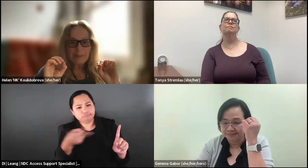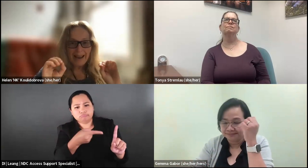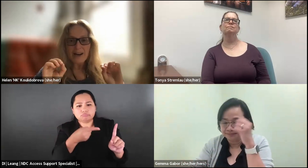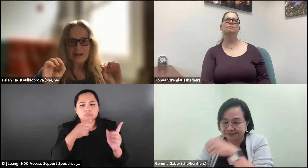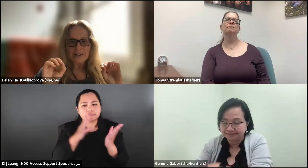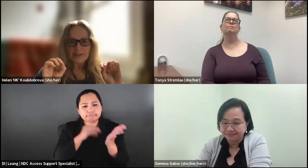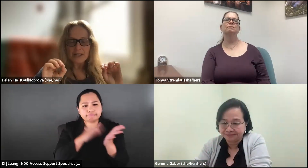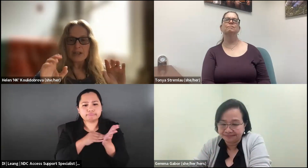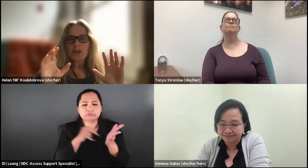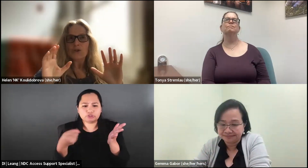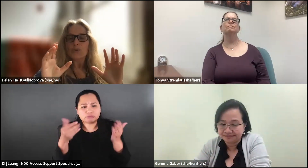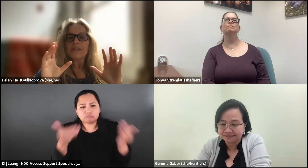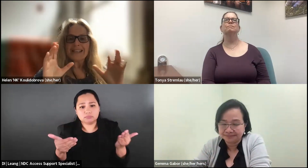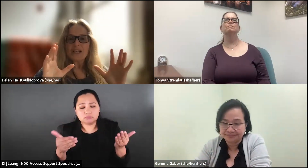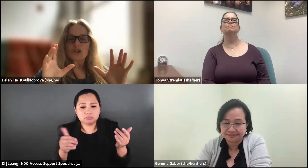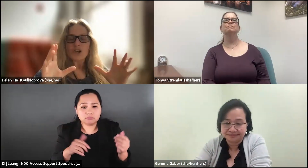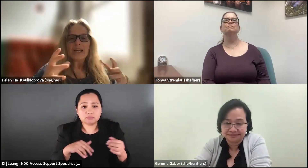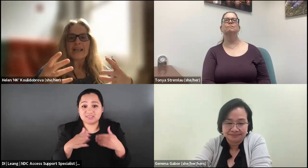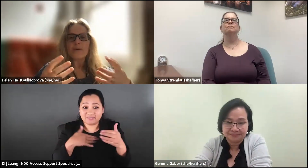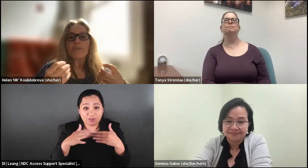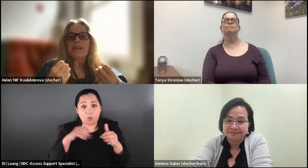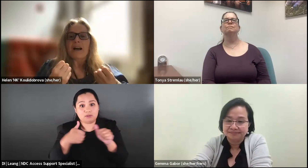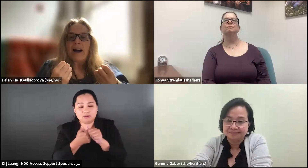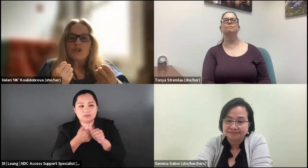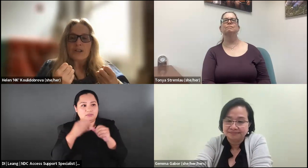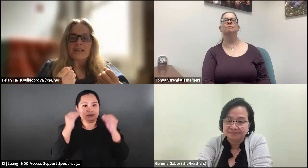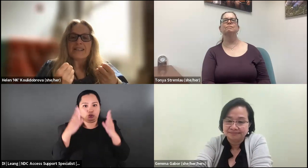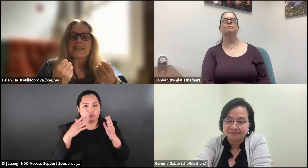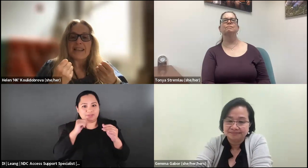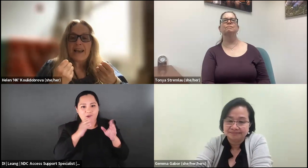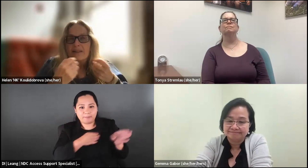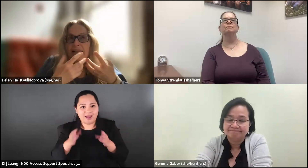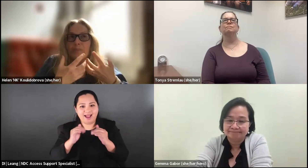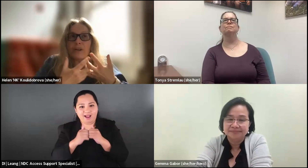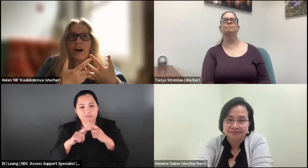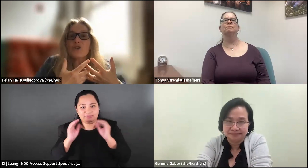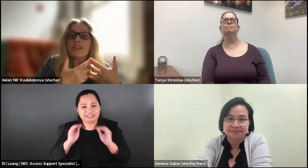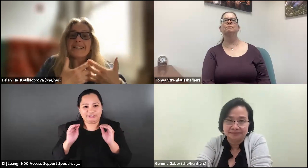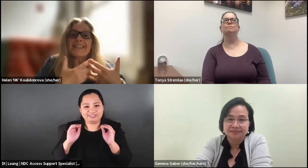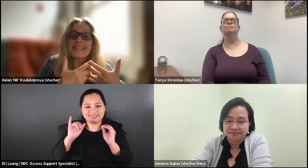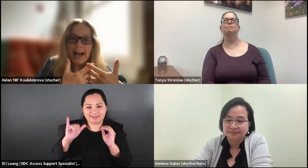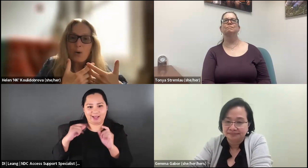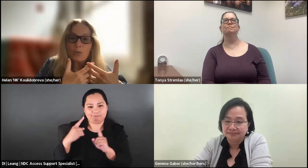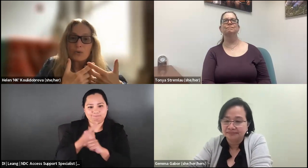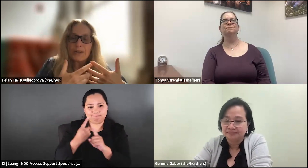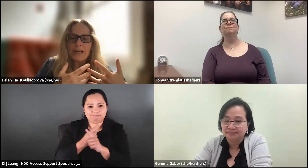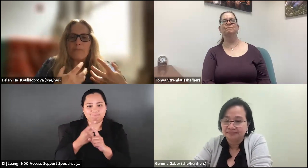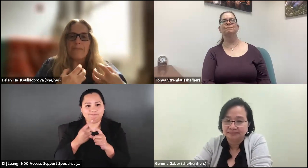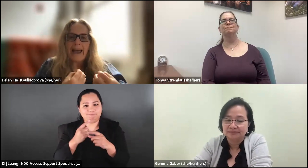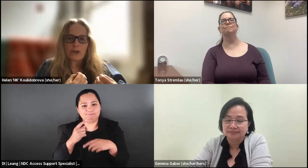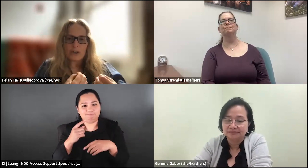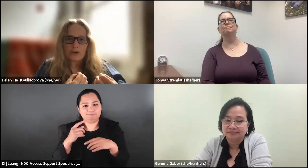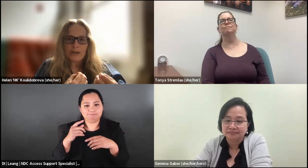prepared to teach in a pedagogically sound manner,